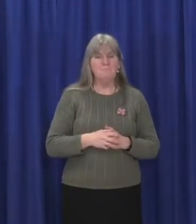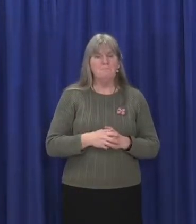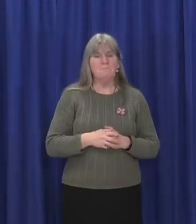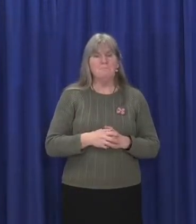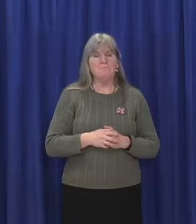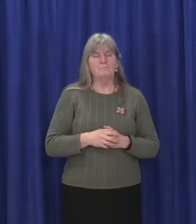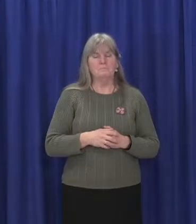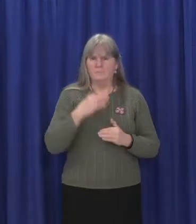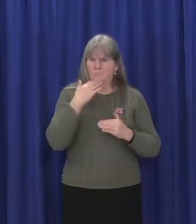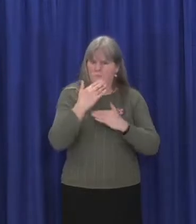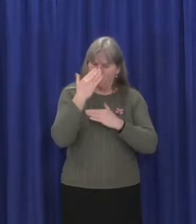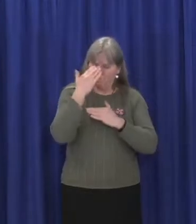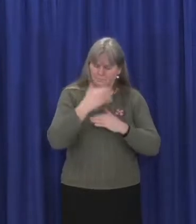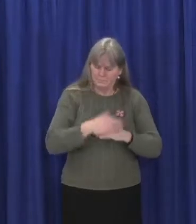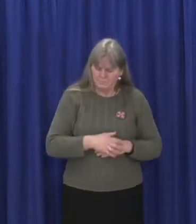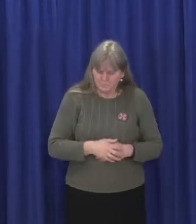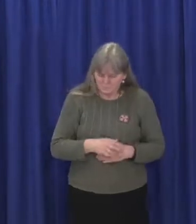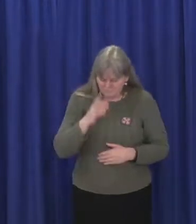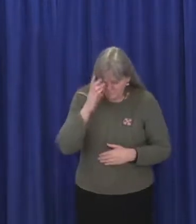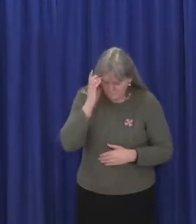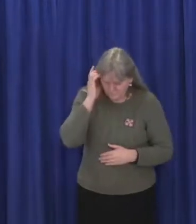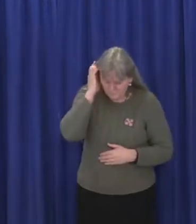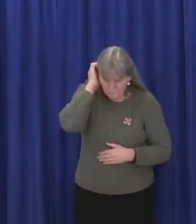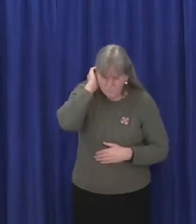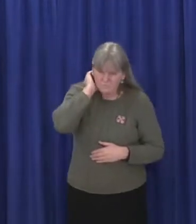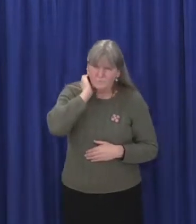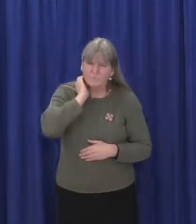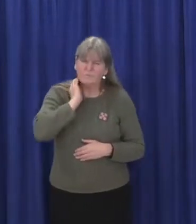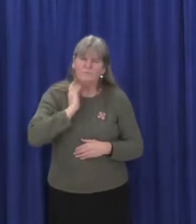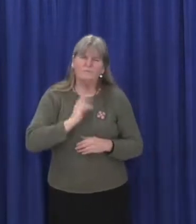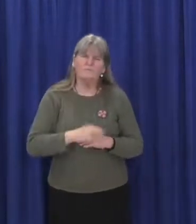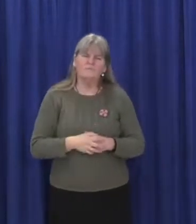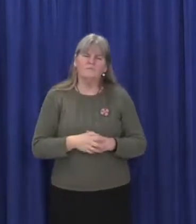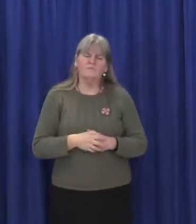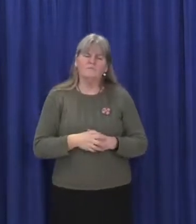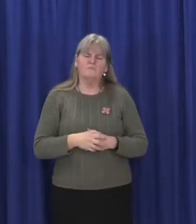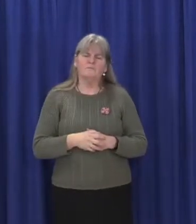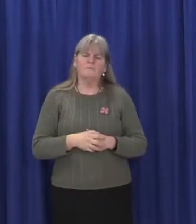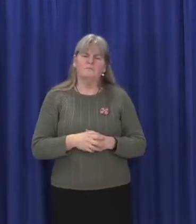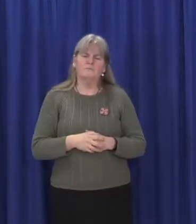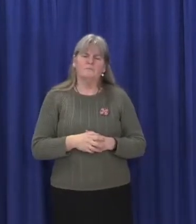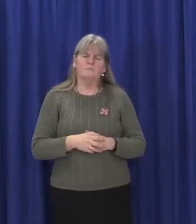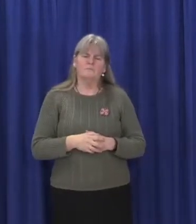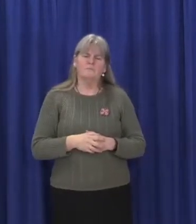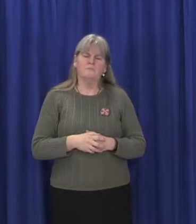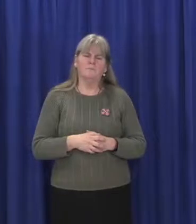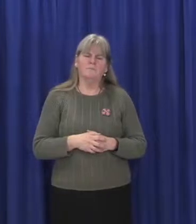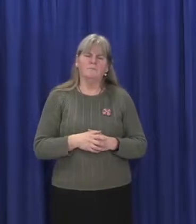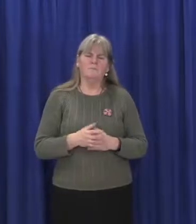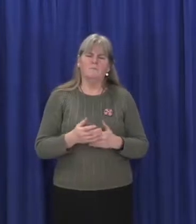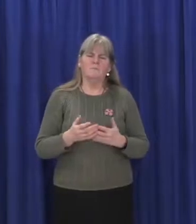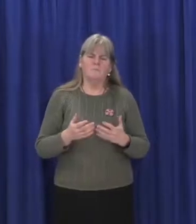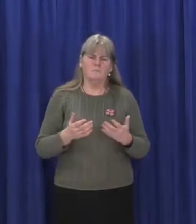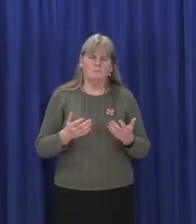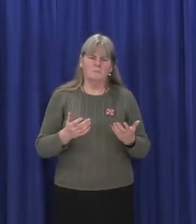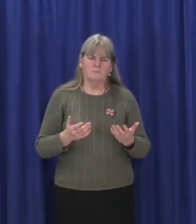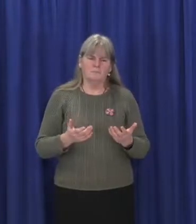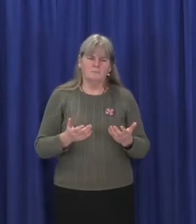Jackie: Good morning. So my first question is, I'm wondering what the watermark now is to lift restrictions,